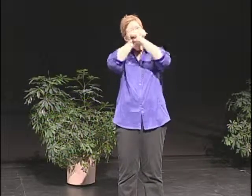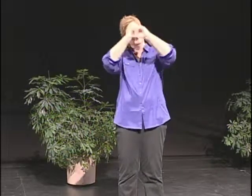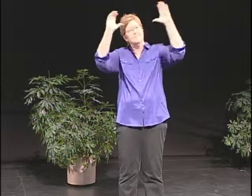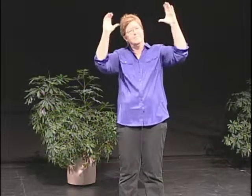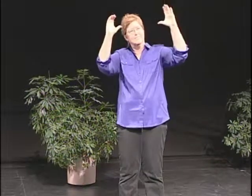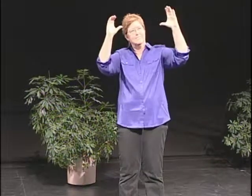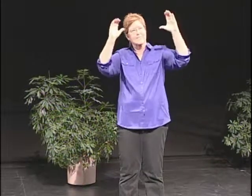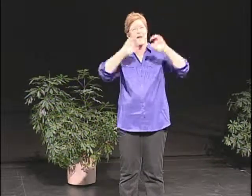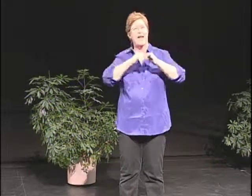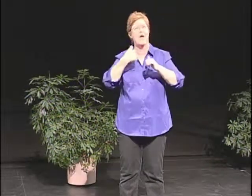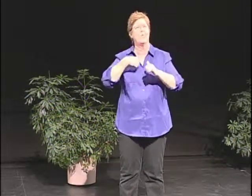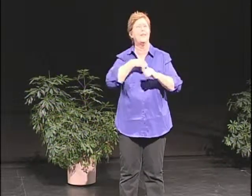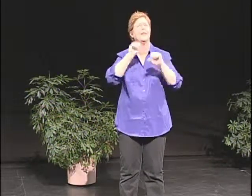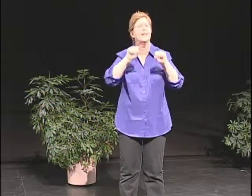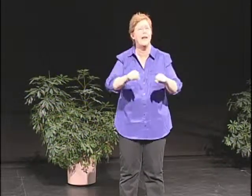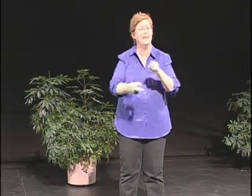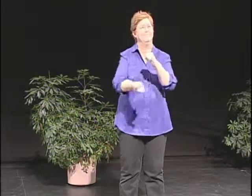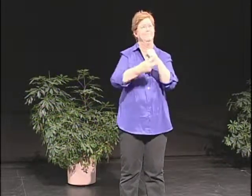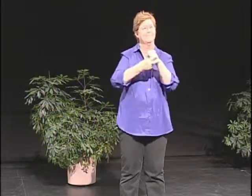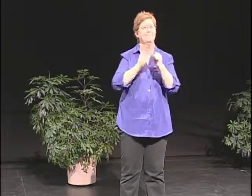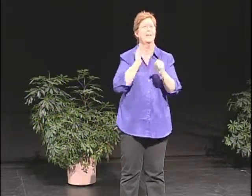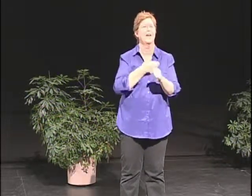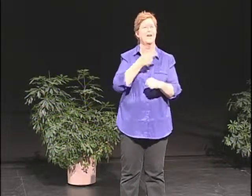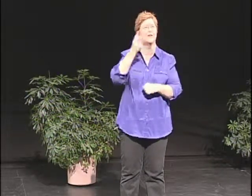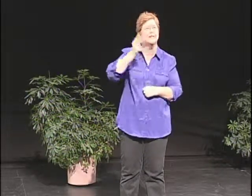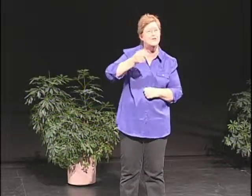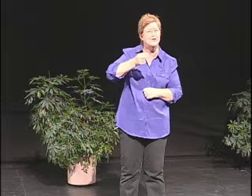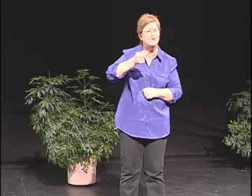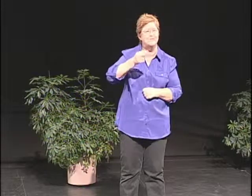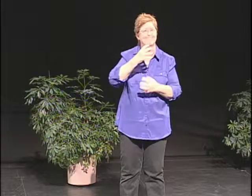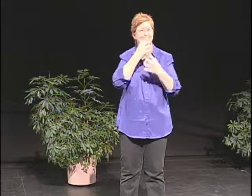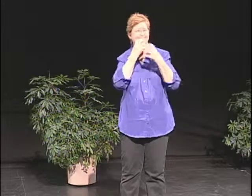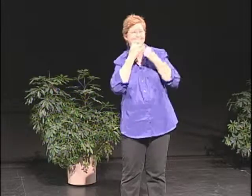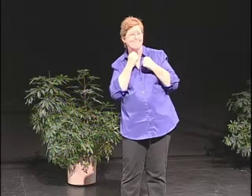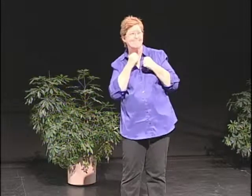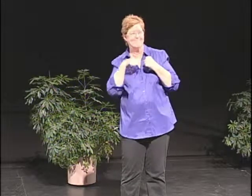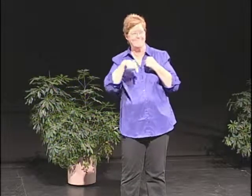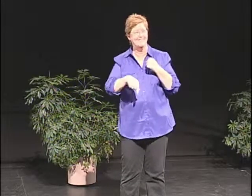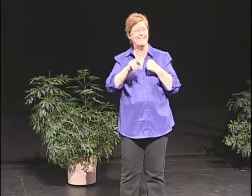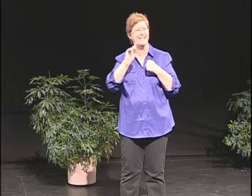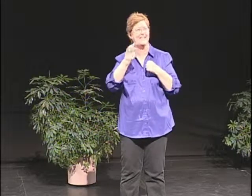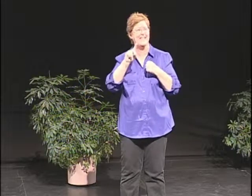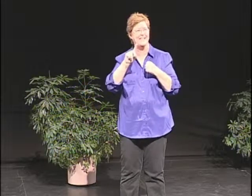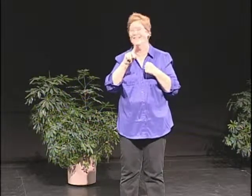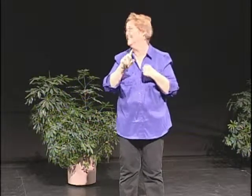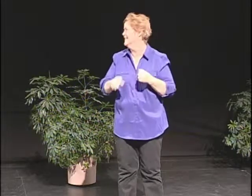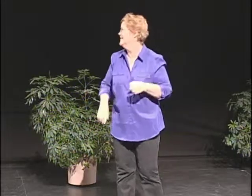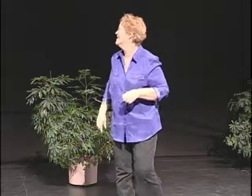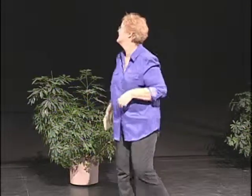And so we're still working on what we think it's going to look like down the road, but it's so important that we do capture this history